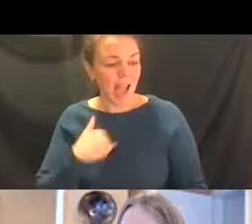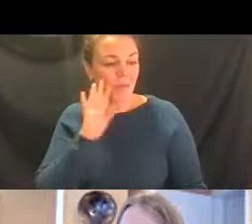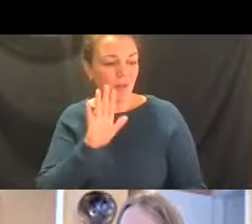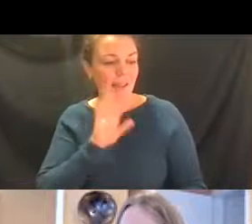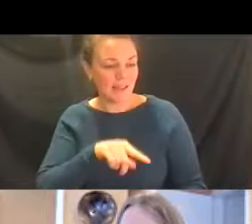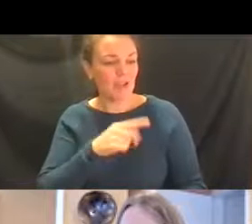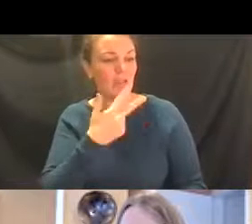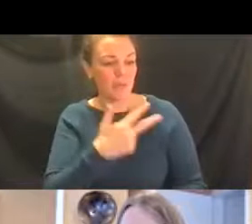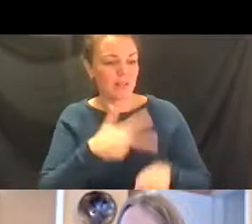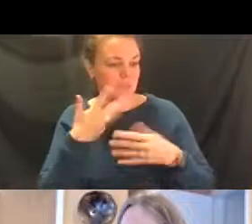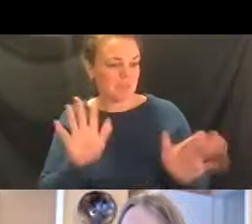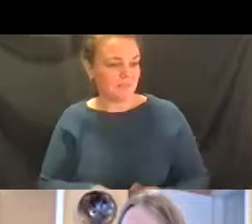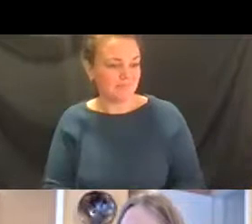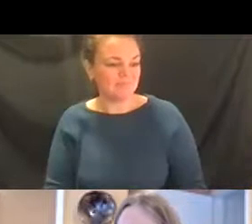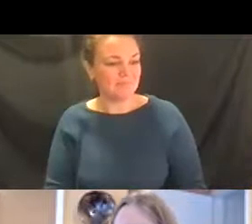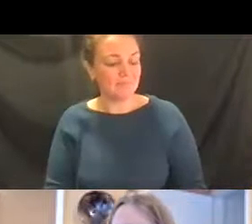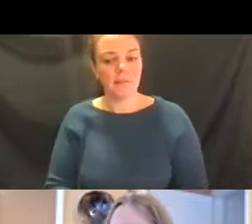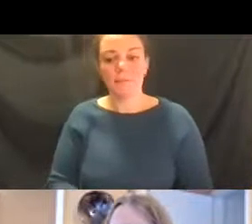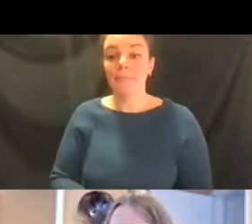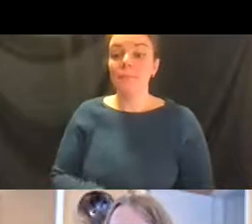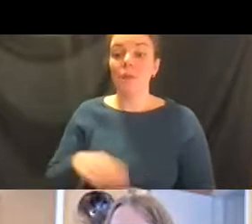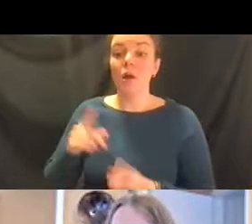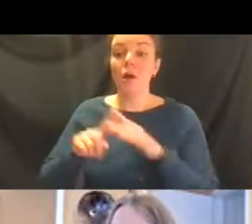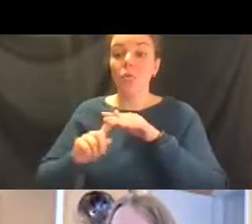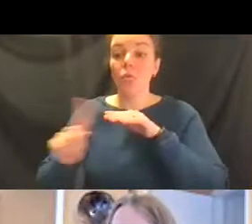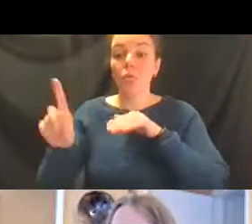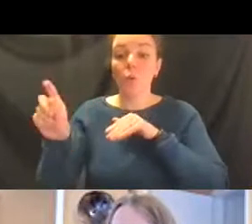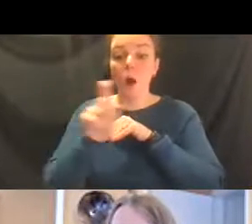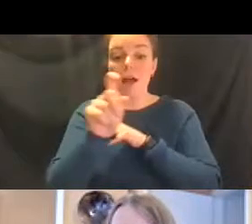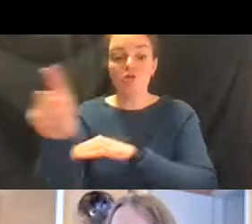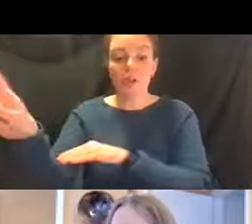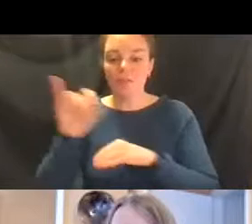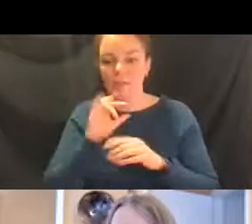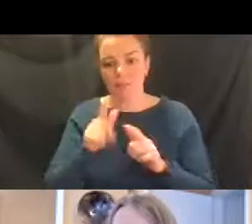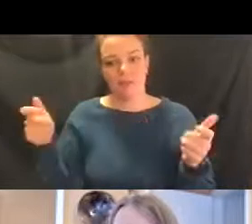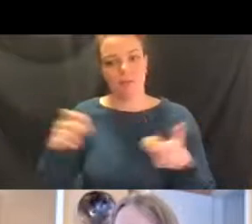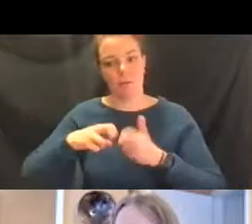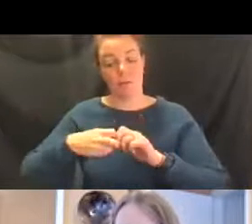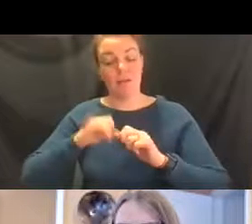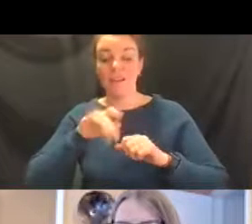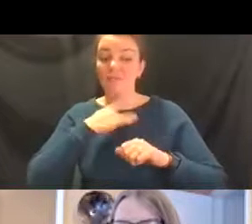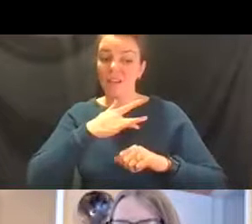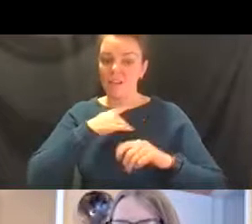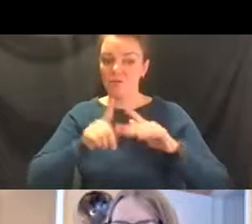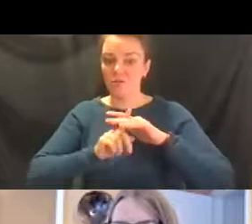wandering is a huge problem and we always if they are a wanderer are there strategies that we can